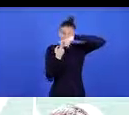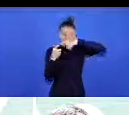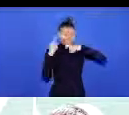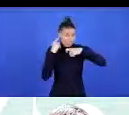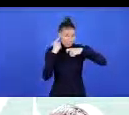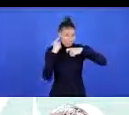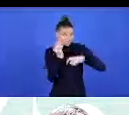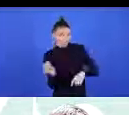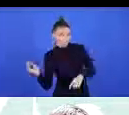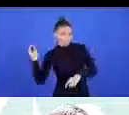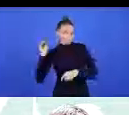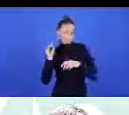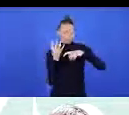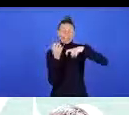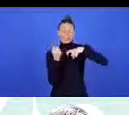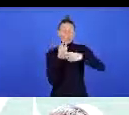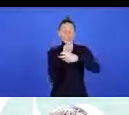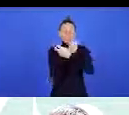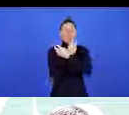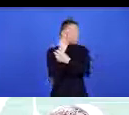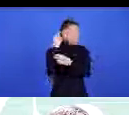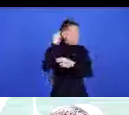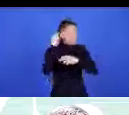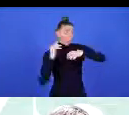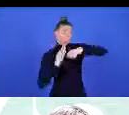into the inner ear to the cochlea. The receiver